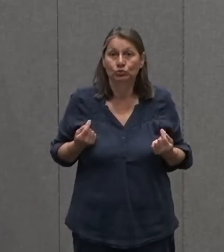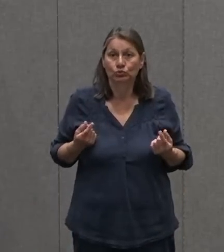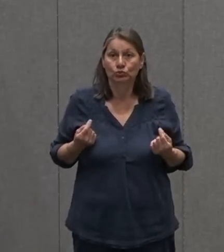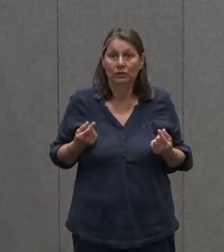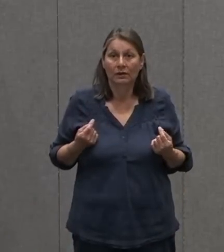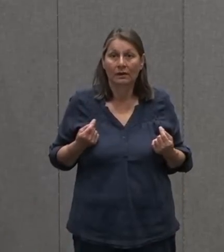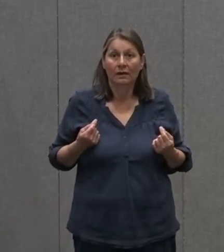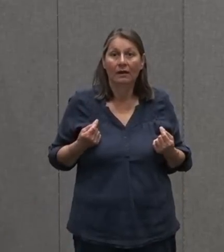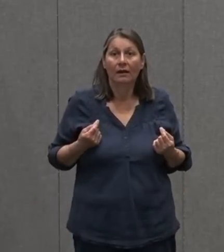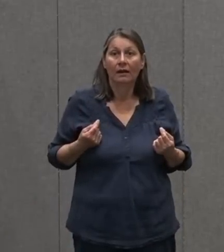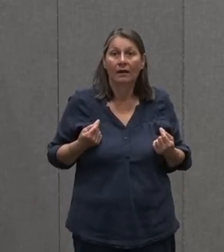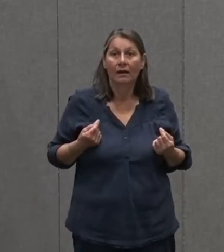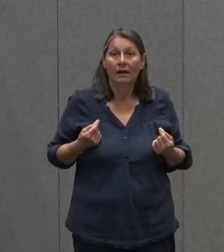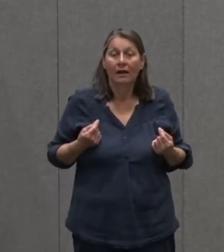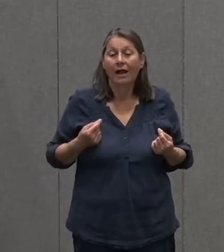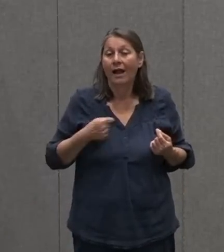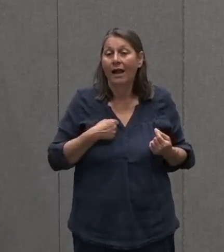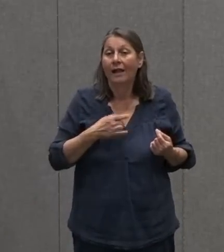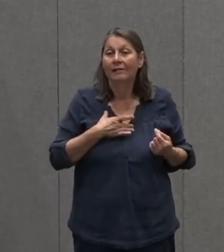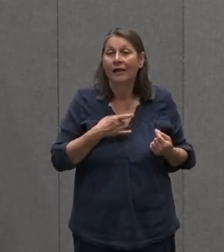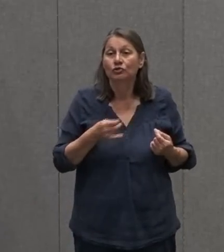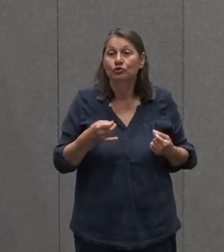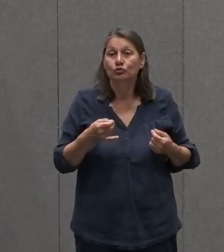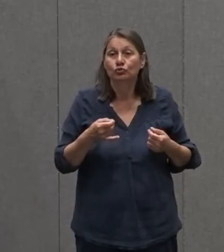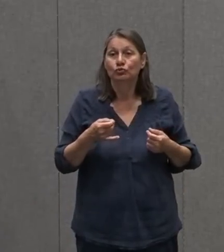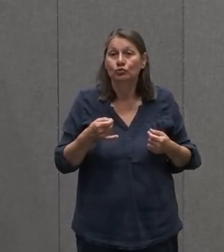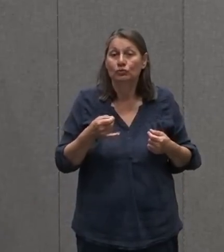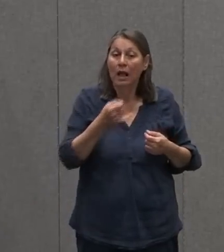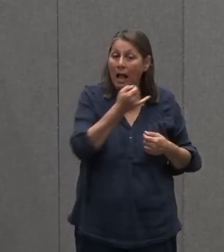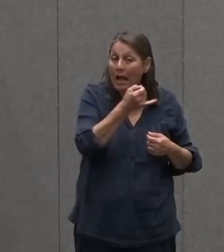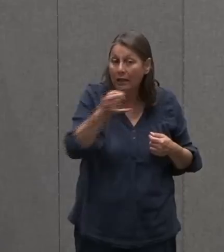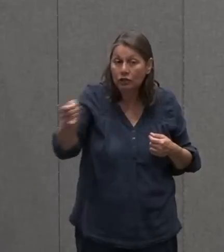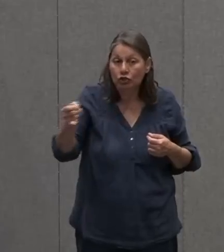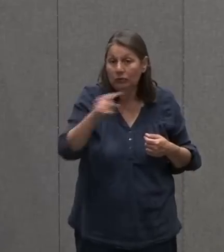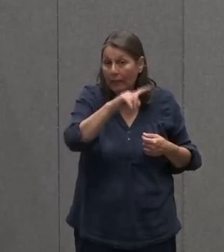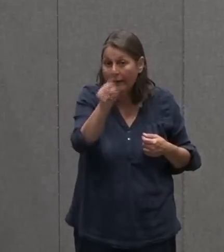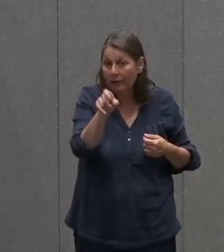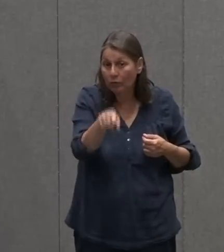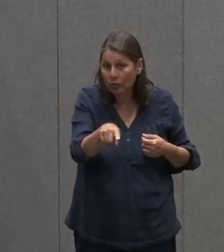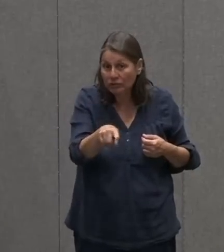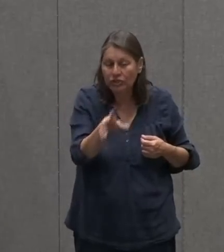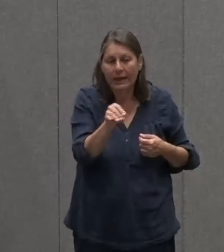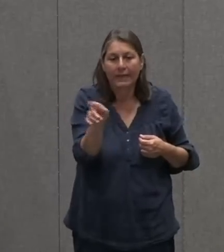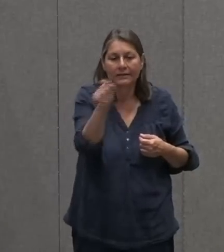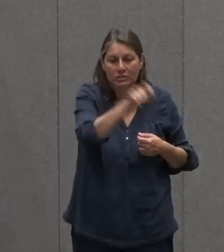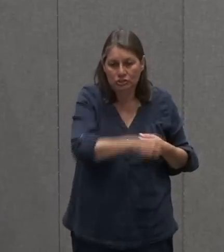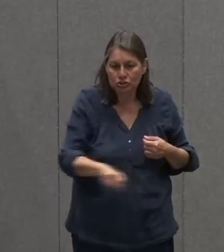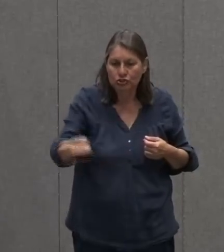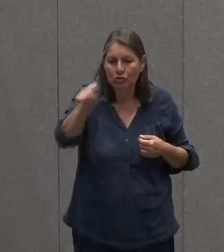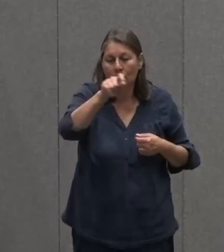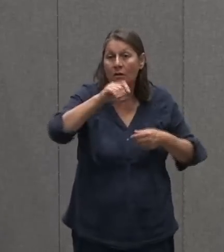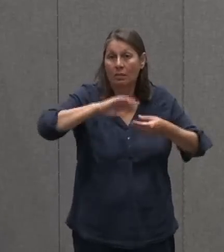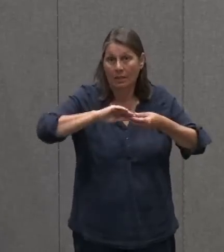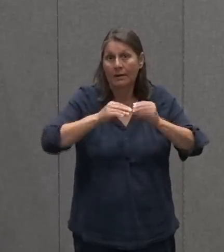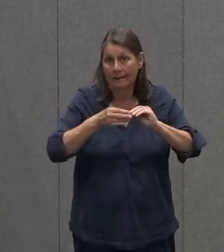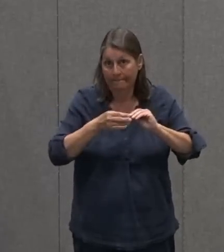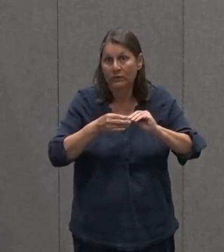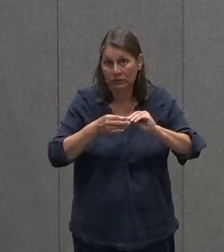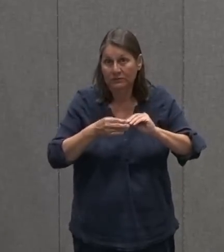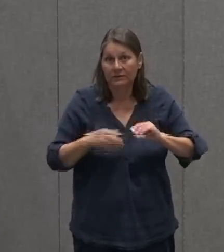and I underline the questions and I circle the quantities that I know I'm gonna be working with.